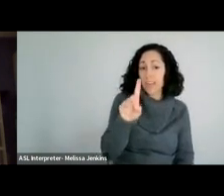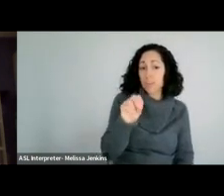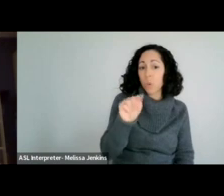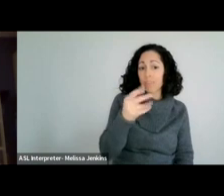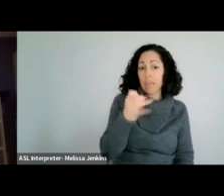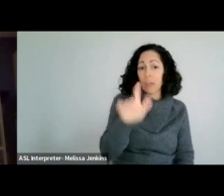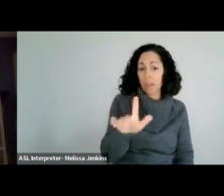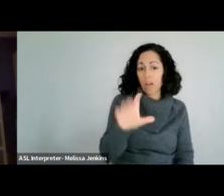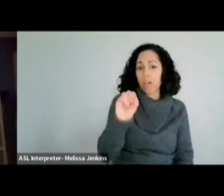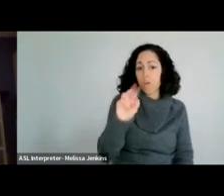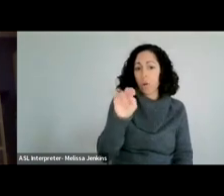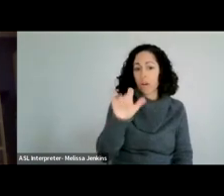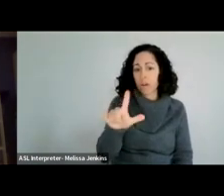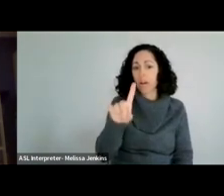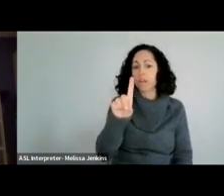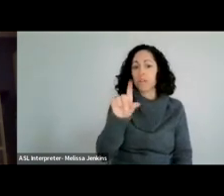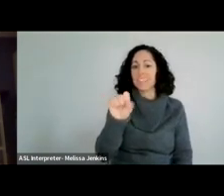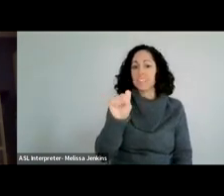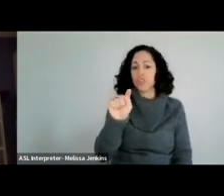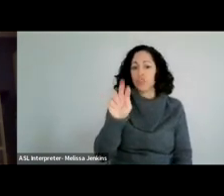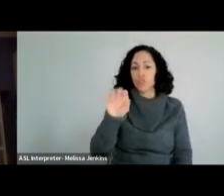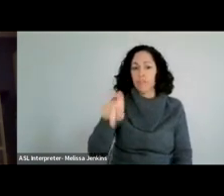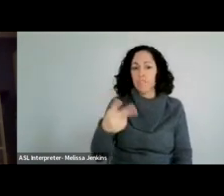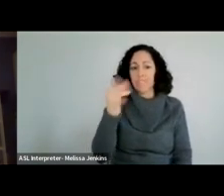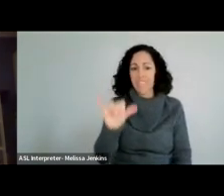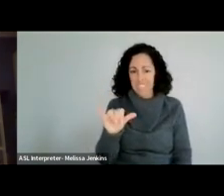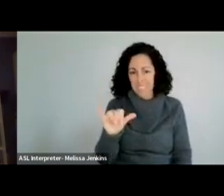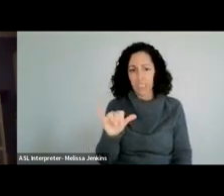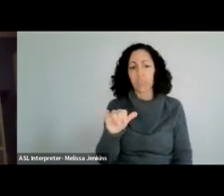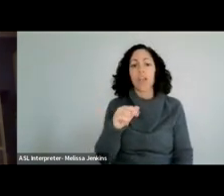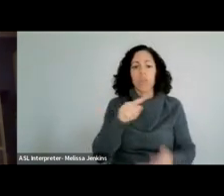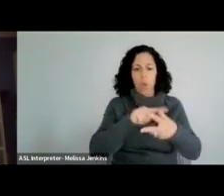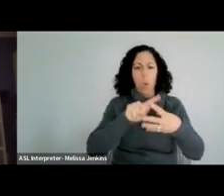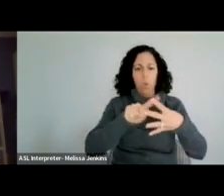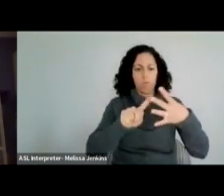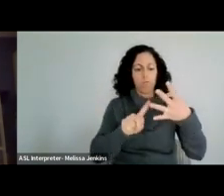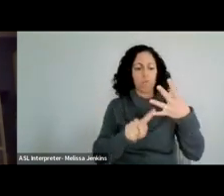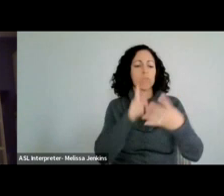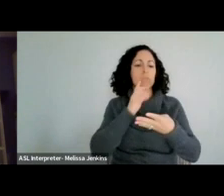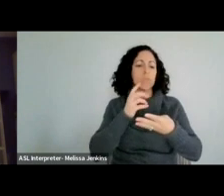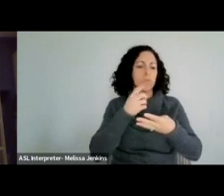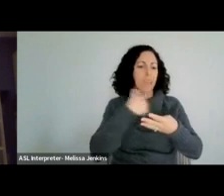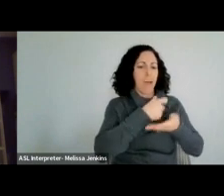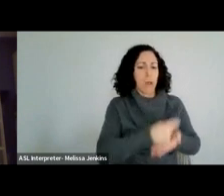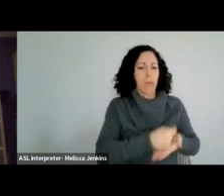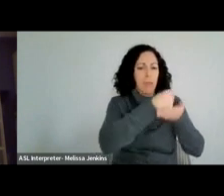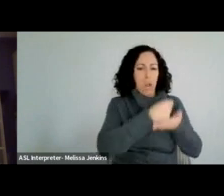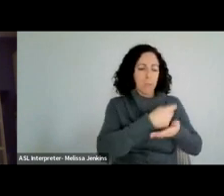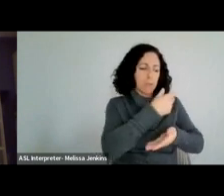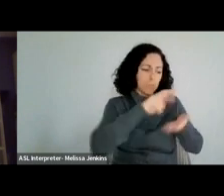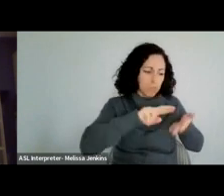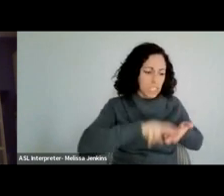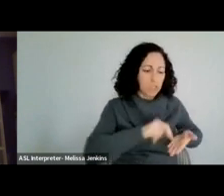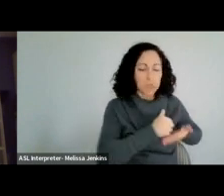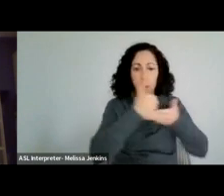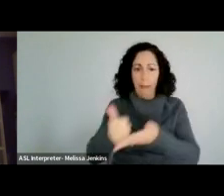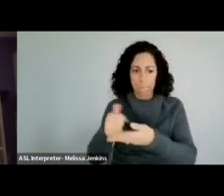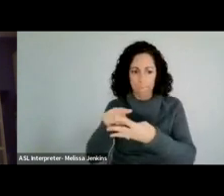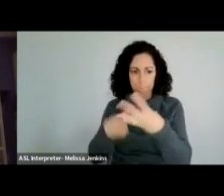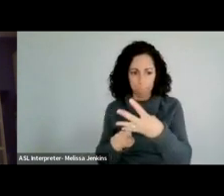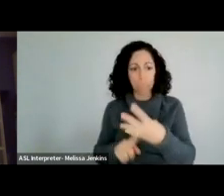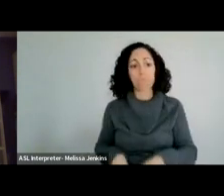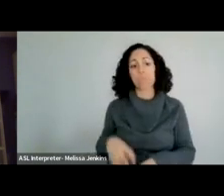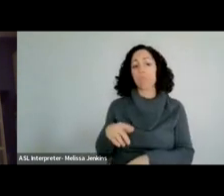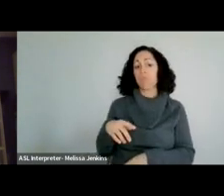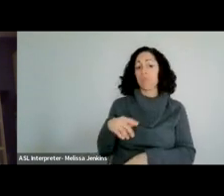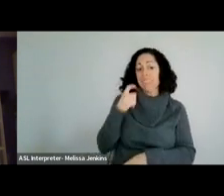As of January last year, we had fully enrolled our phase 2/3 pivotal study in LCA10,